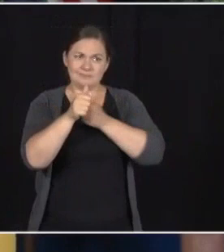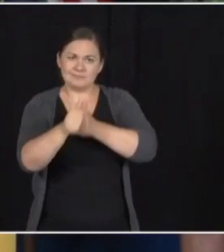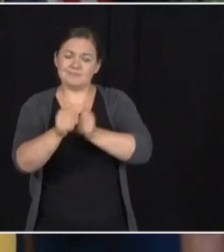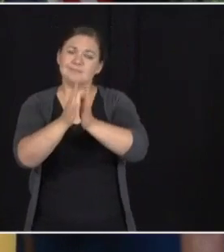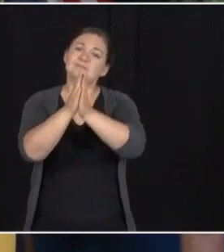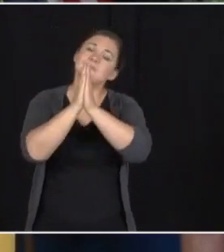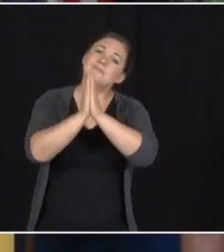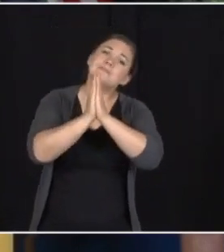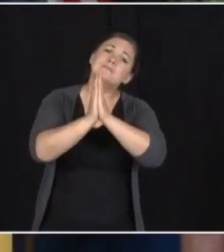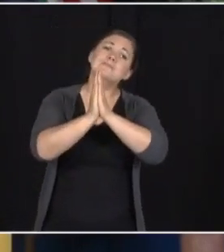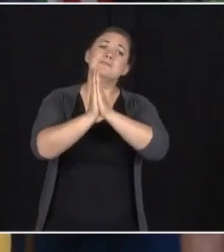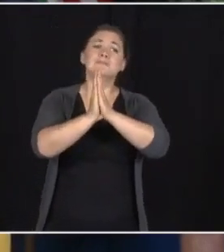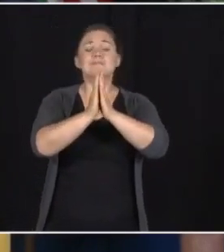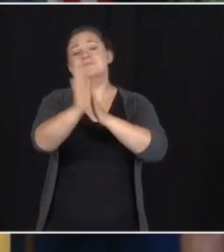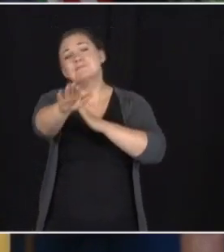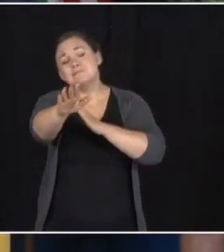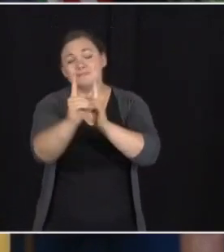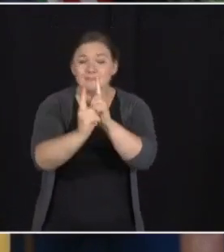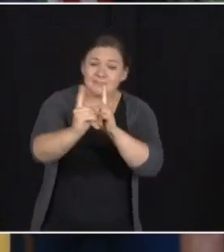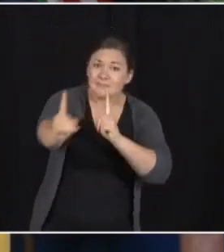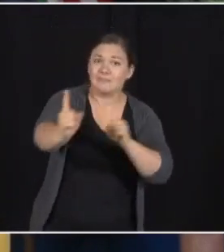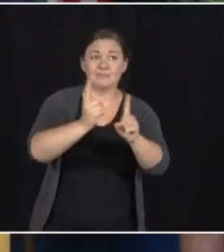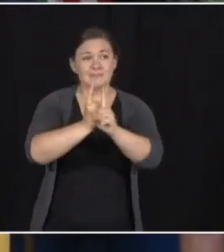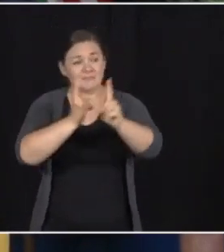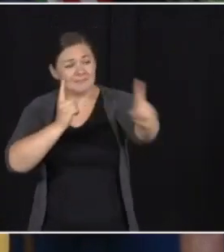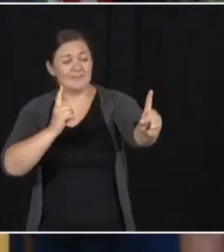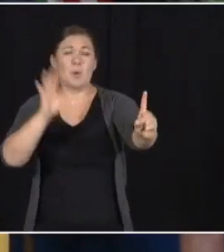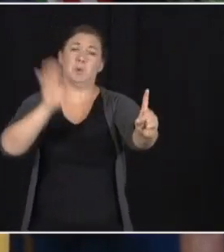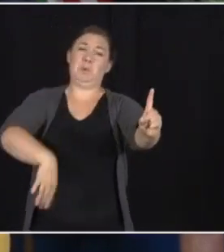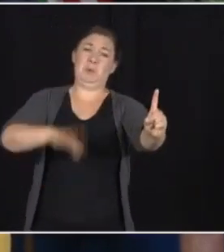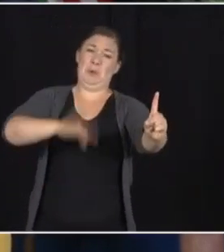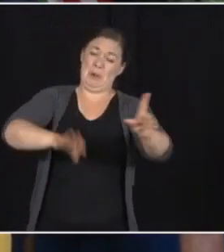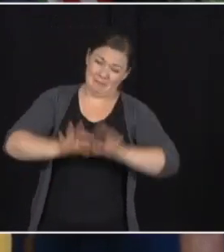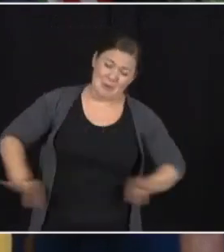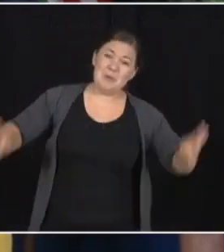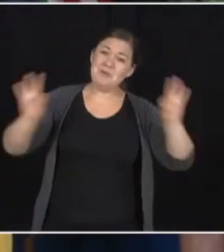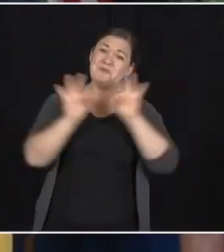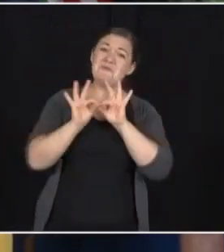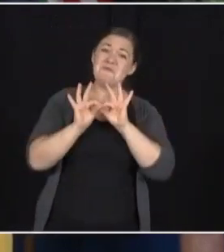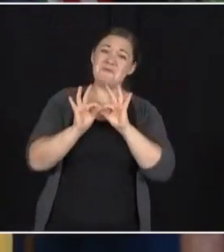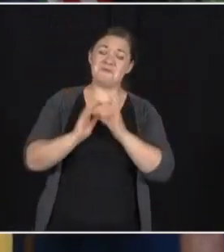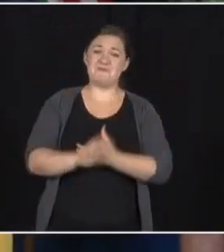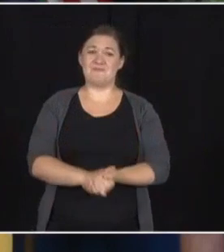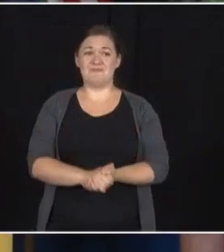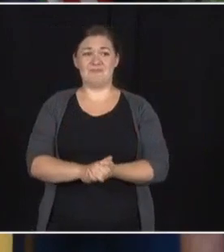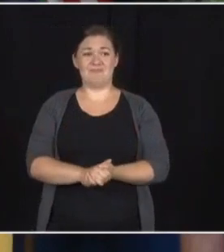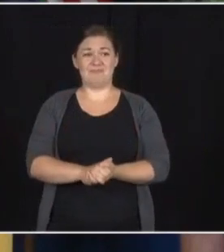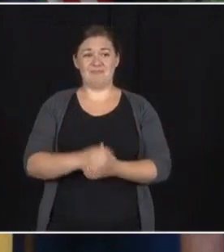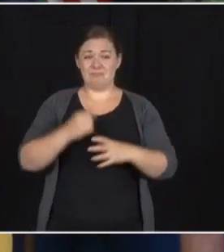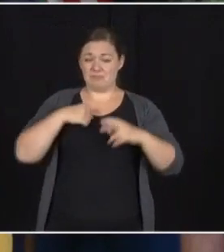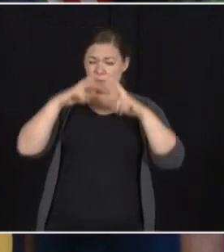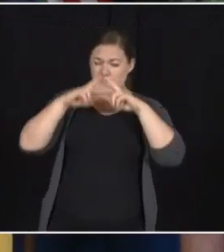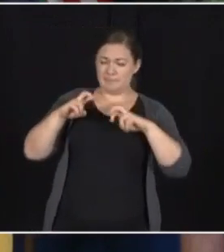And that's the reason we are in good shape compared to other regions are size in North America. It's because the people listen.